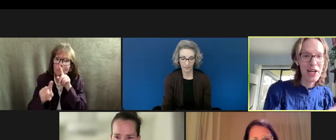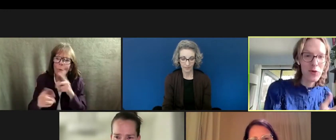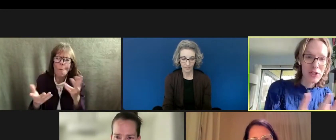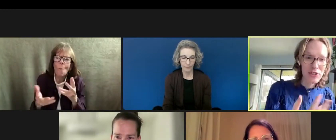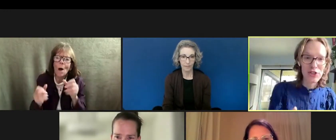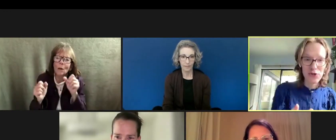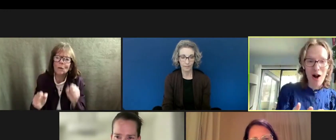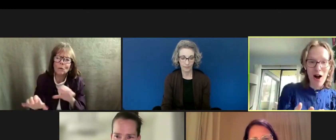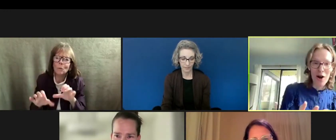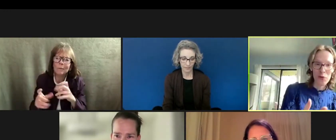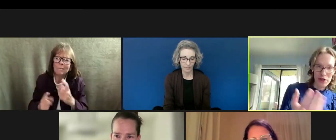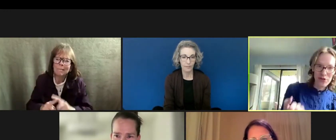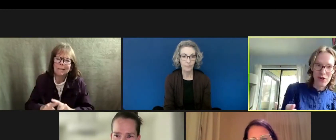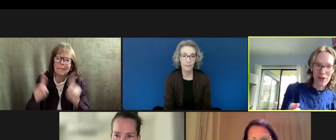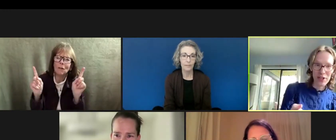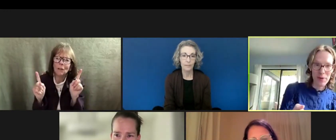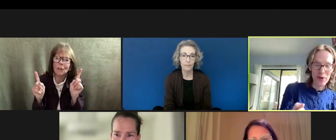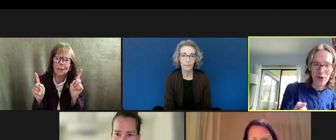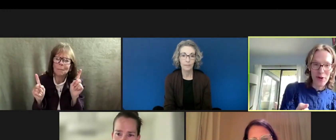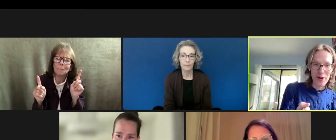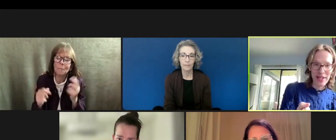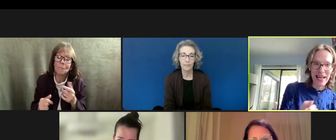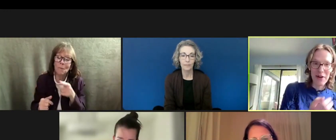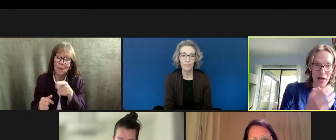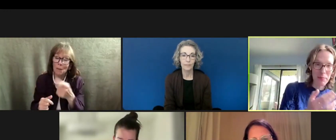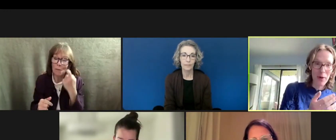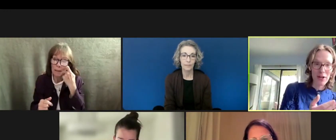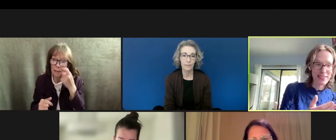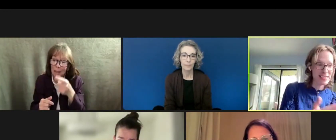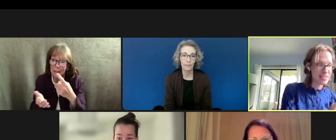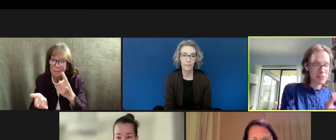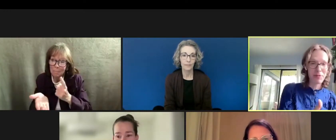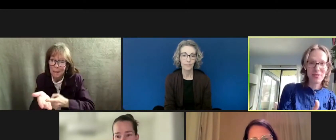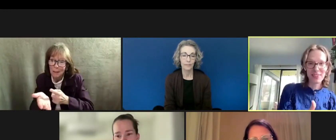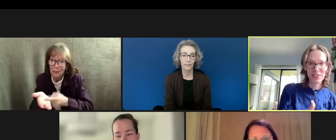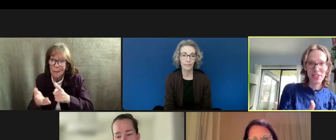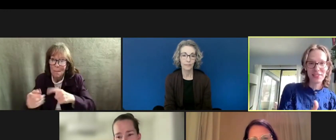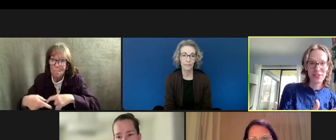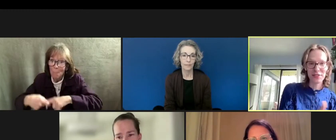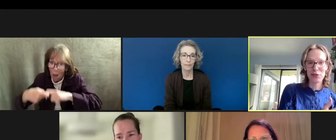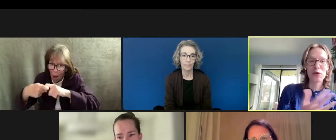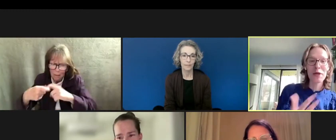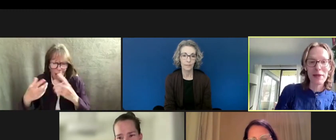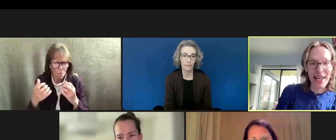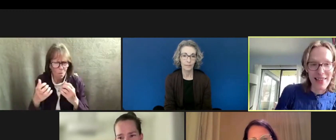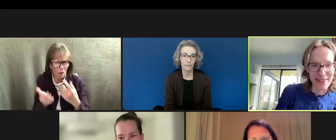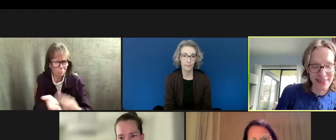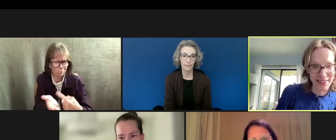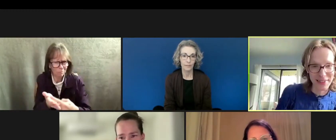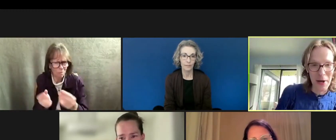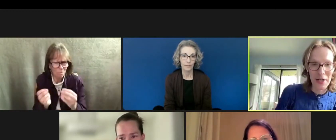And I want us to draw on what you're talking about right now, that pausing, and some of these suggestions, to replay the scene.